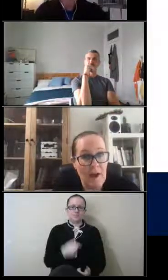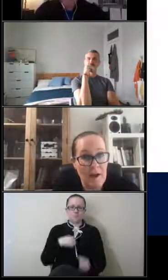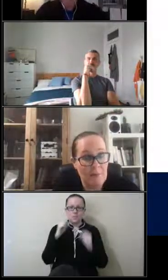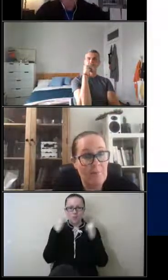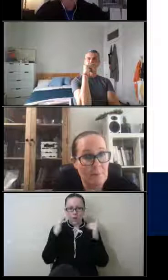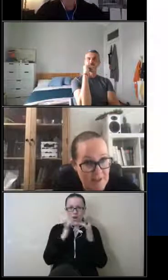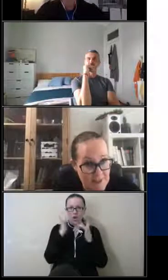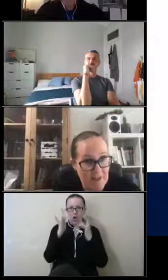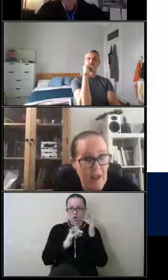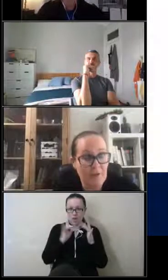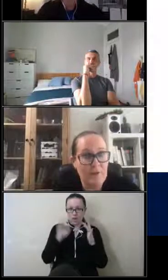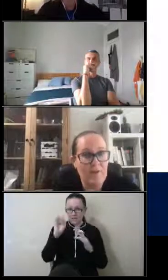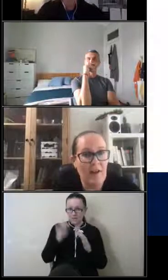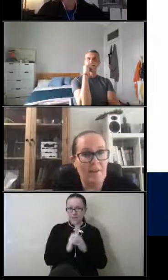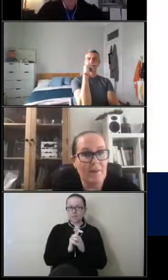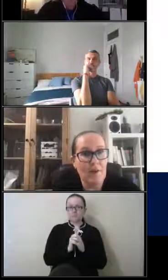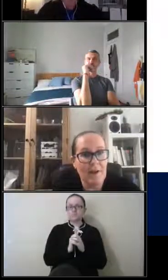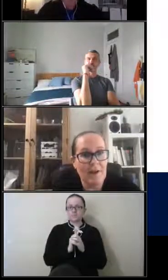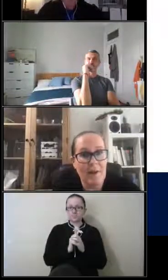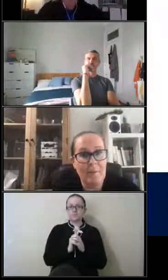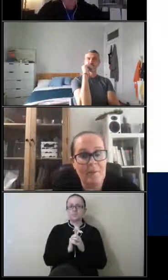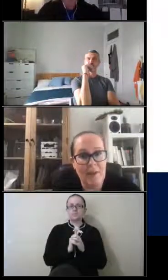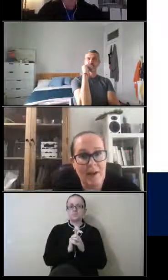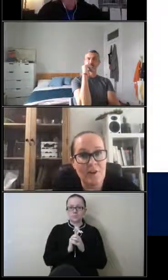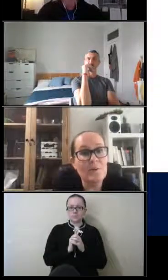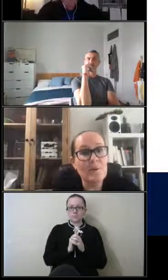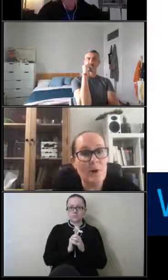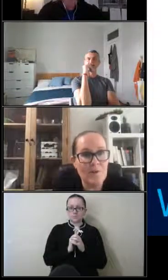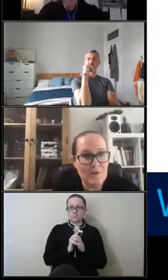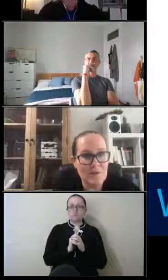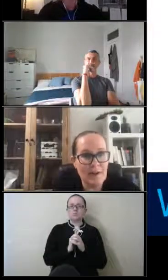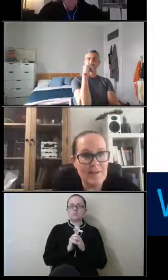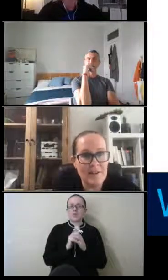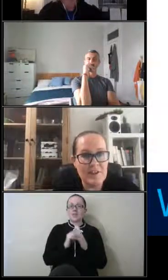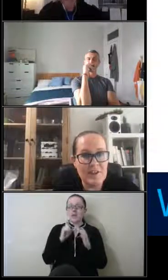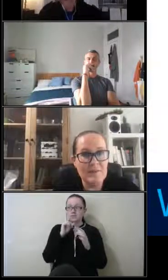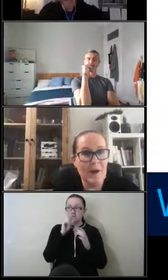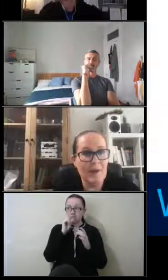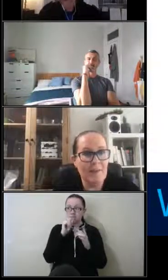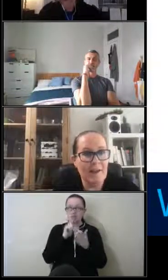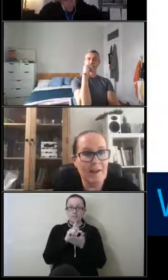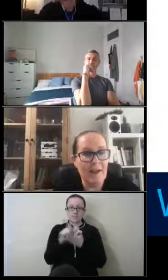uh potentially afterwards via the recording a number of our new host organizations might be